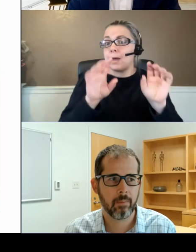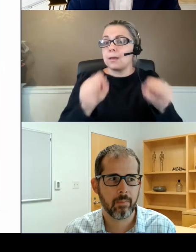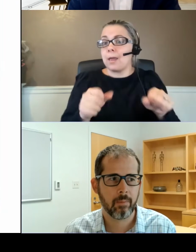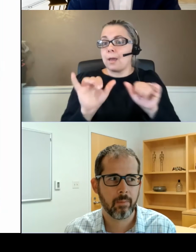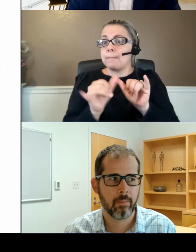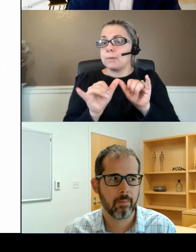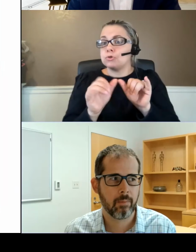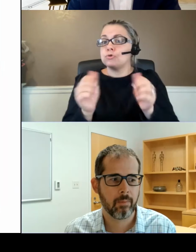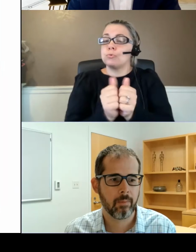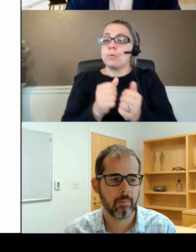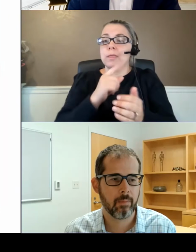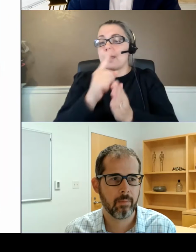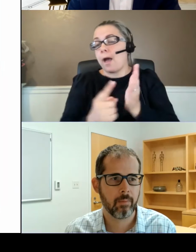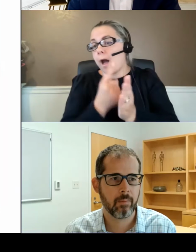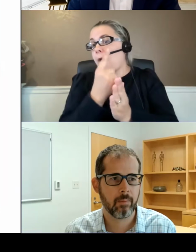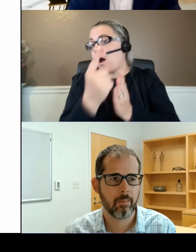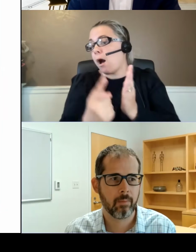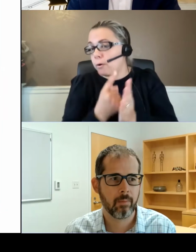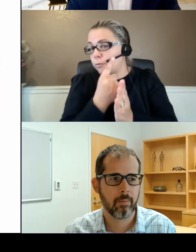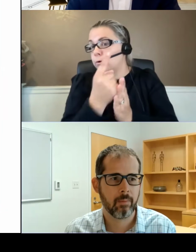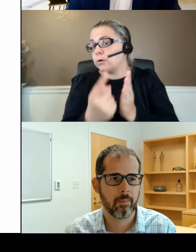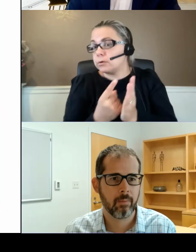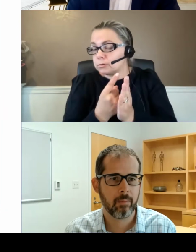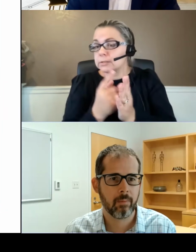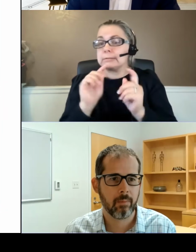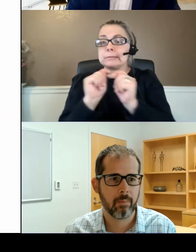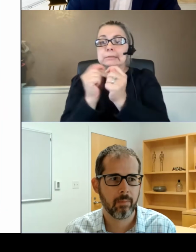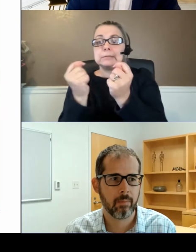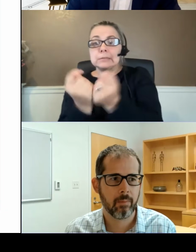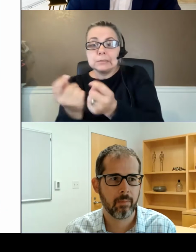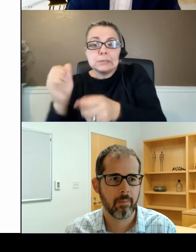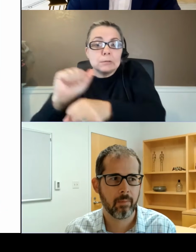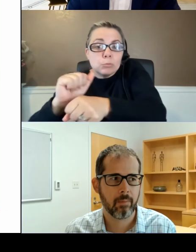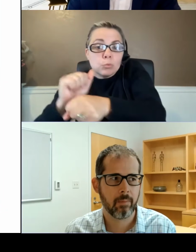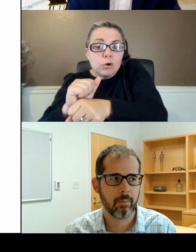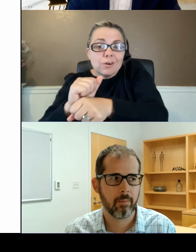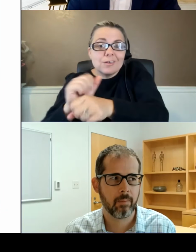in, you know, team connectivity? And can we tie them back to the original purchase decision,